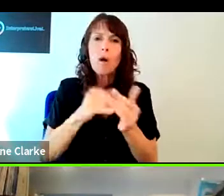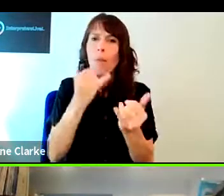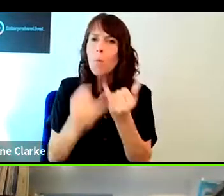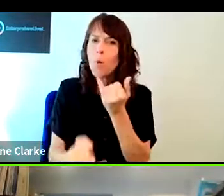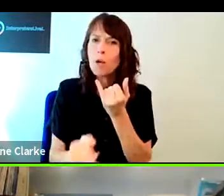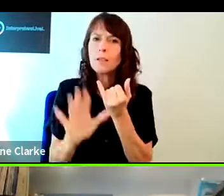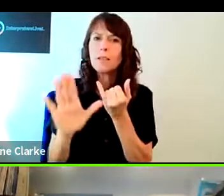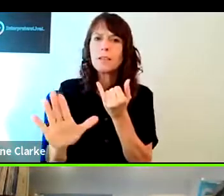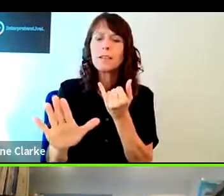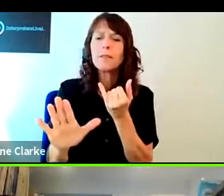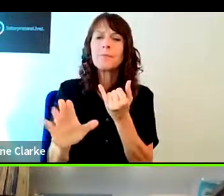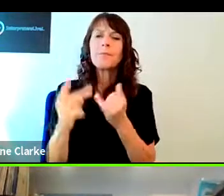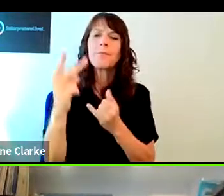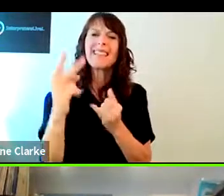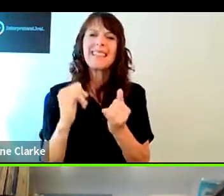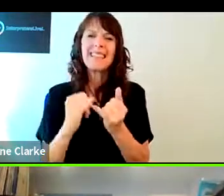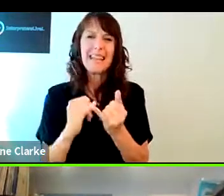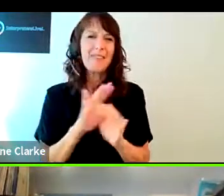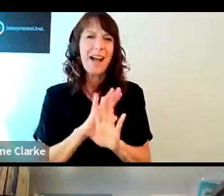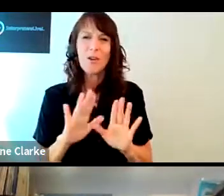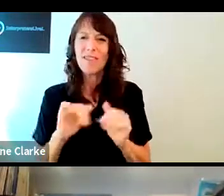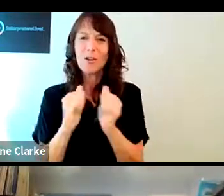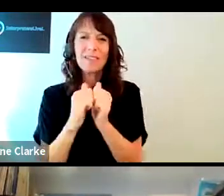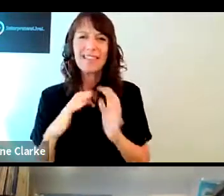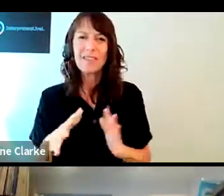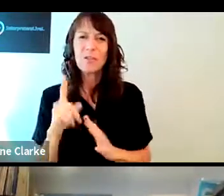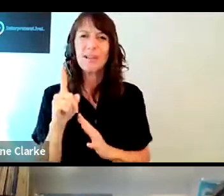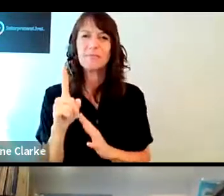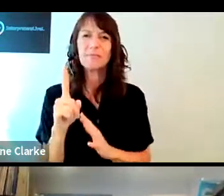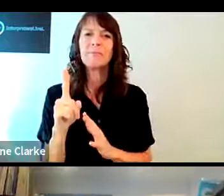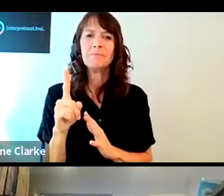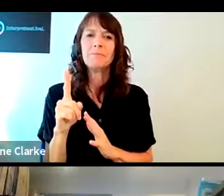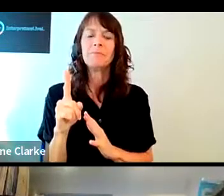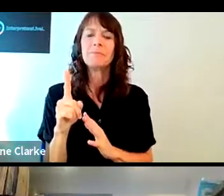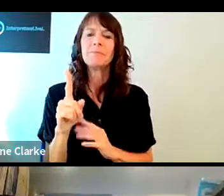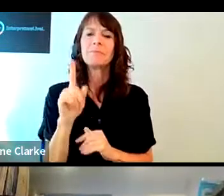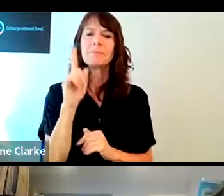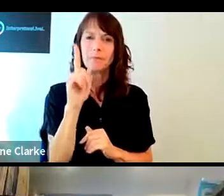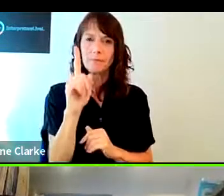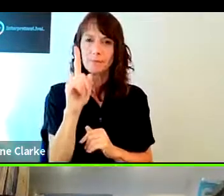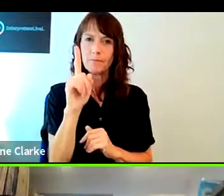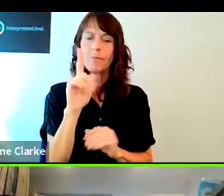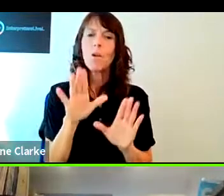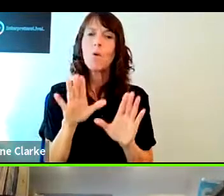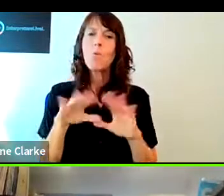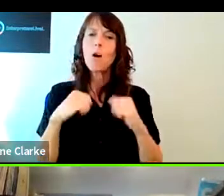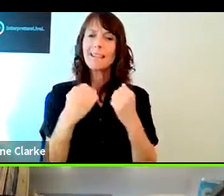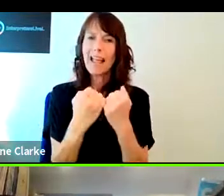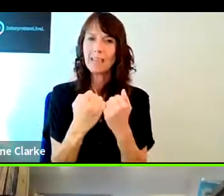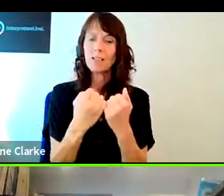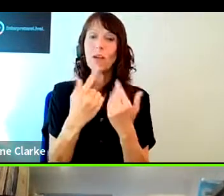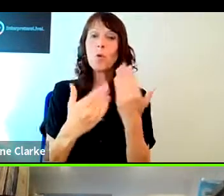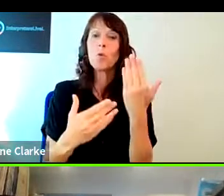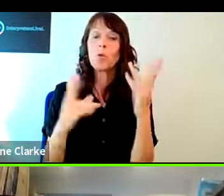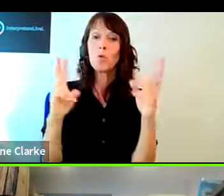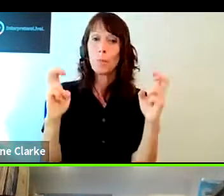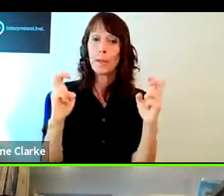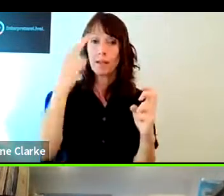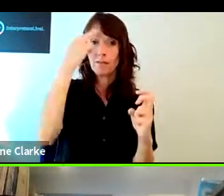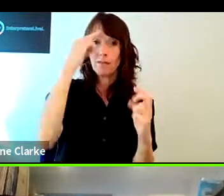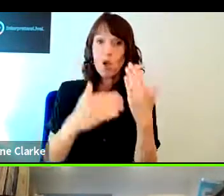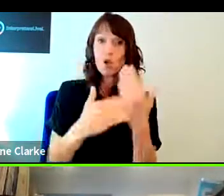I don't think we're disagreeing because one of the categories would be the new documents, and one of the